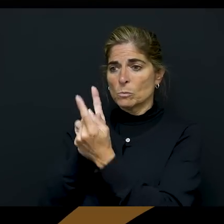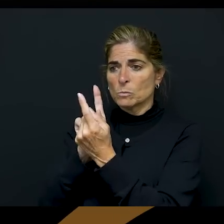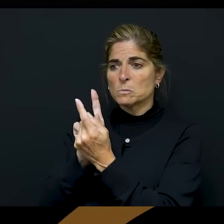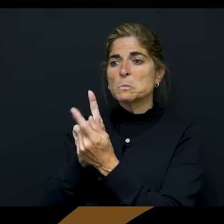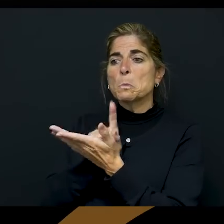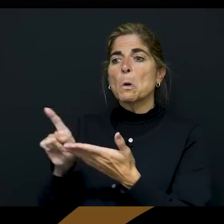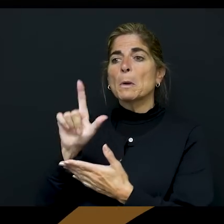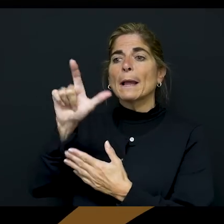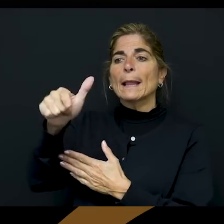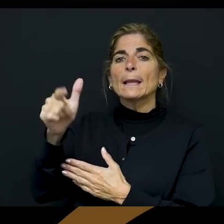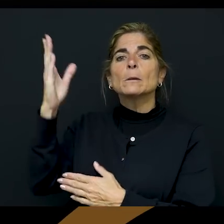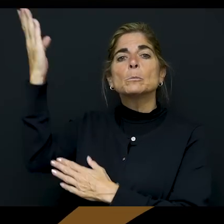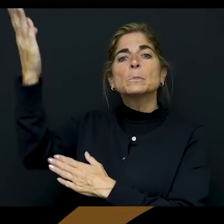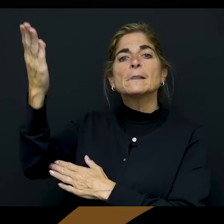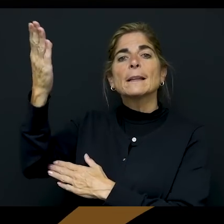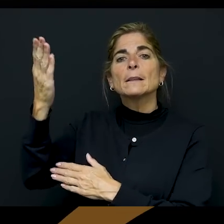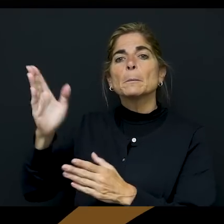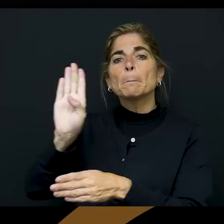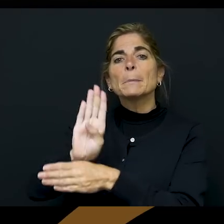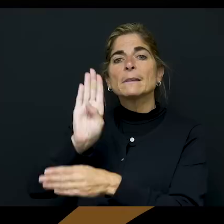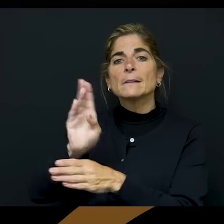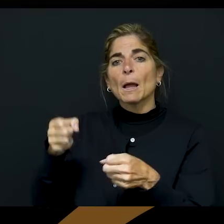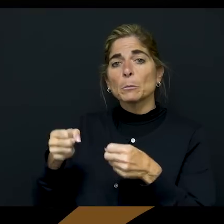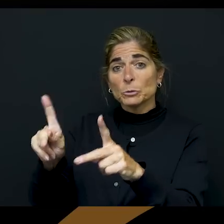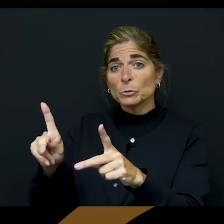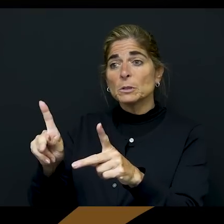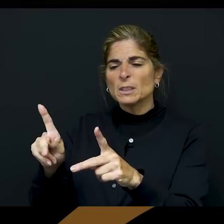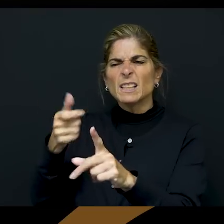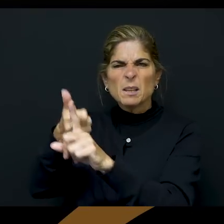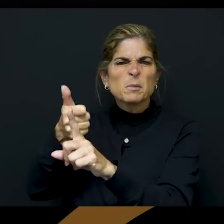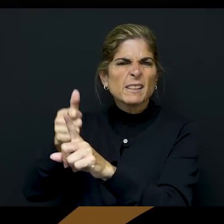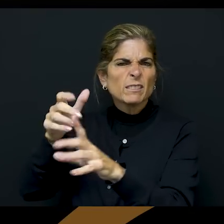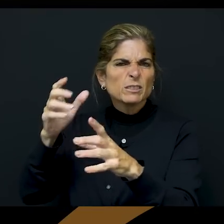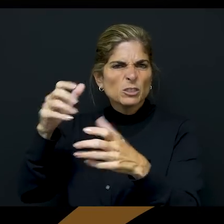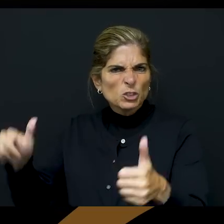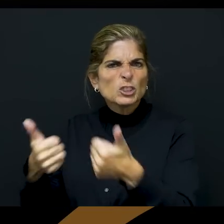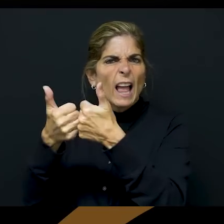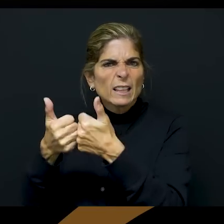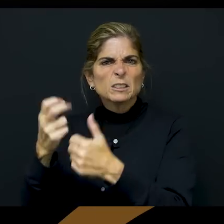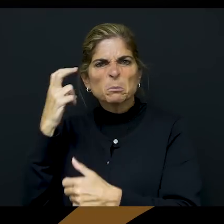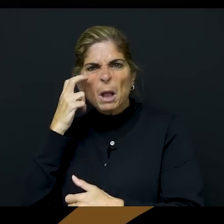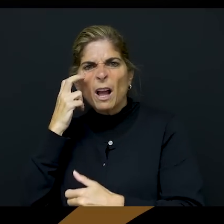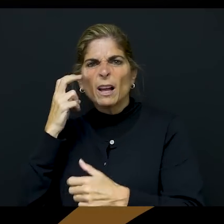present what I was doing to the CEO at the time. And a week or so after I presented him